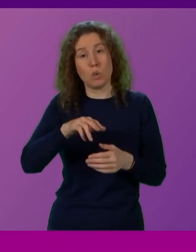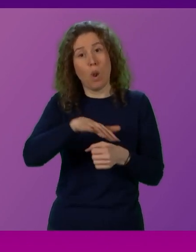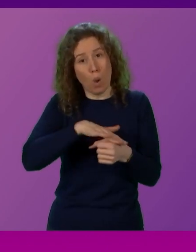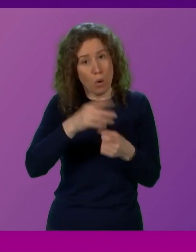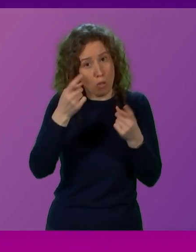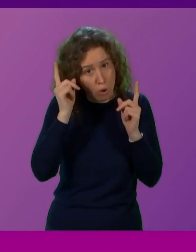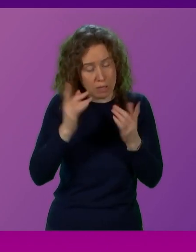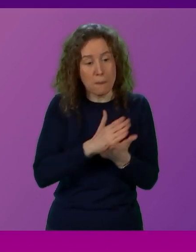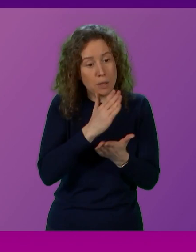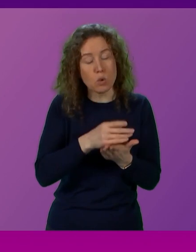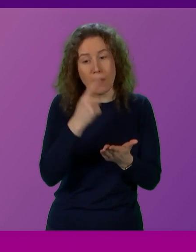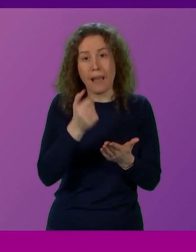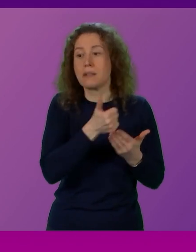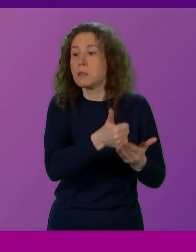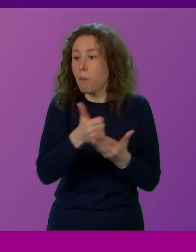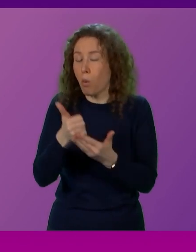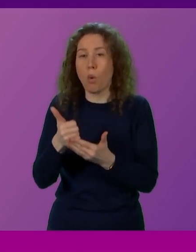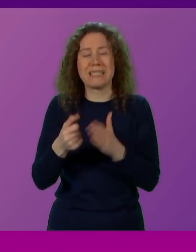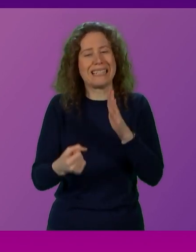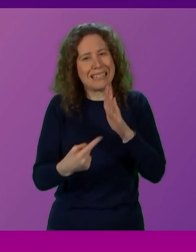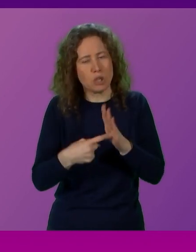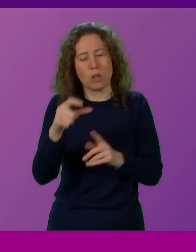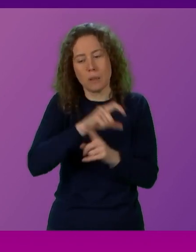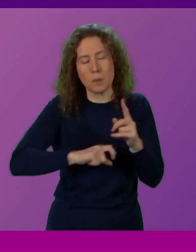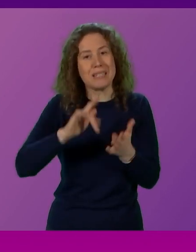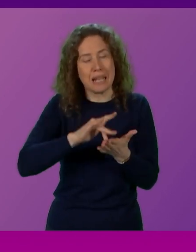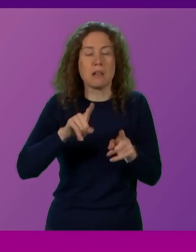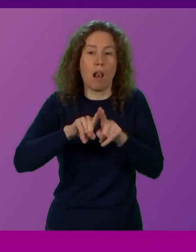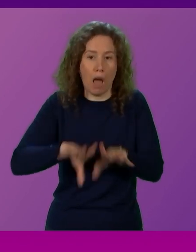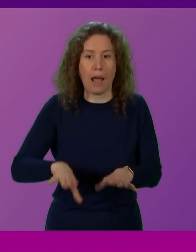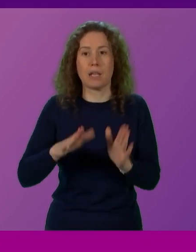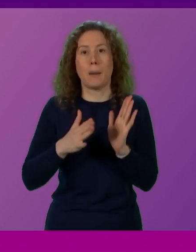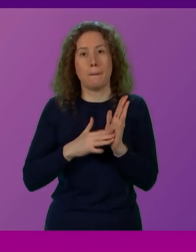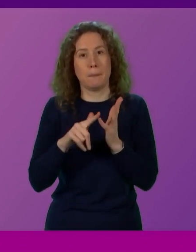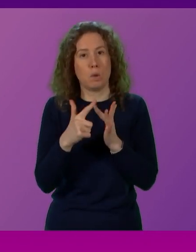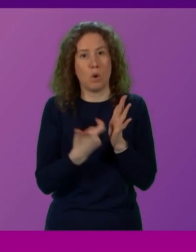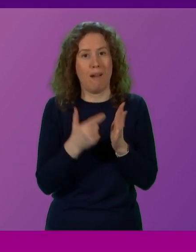the necessary funds to support essential community centres such as the Muirhouse millennium centre?